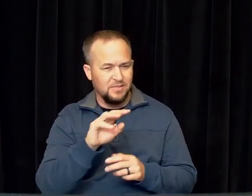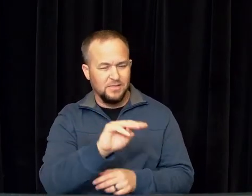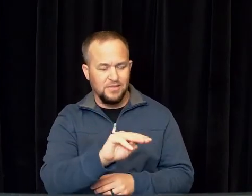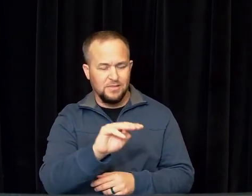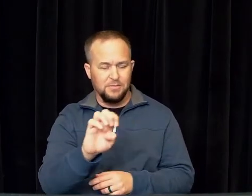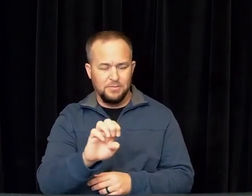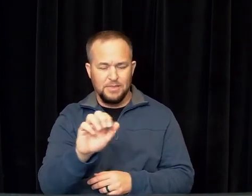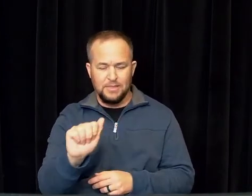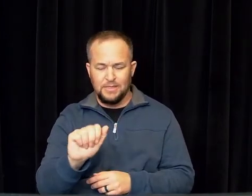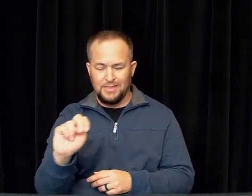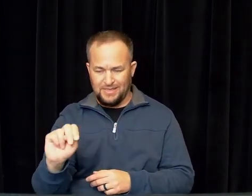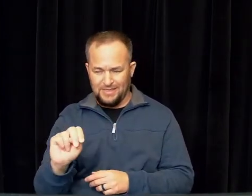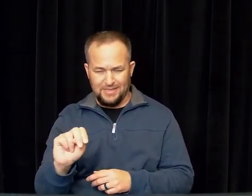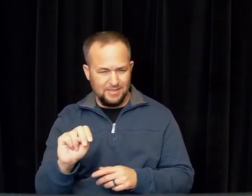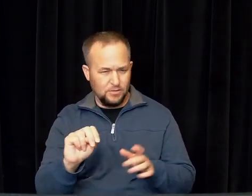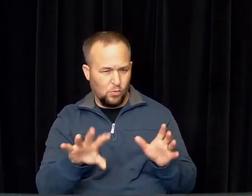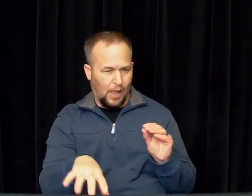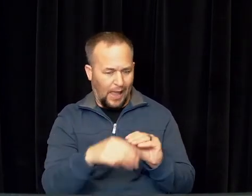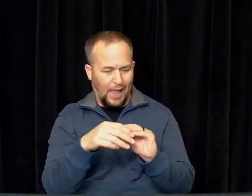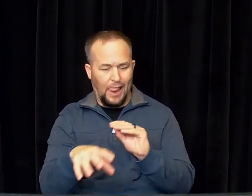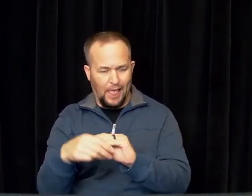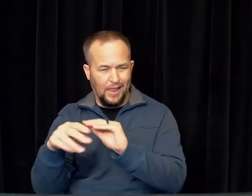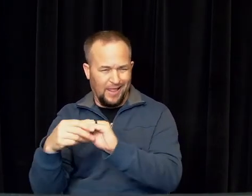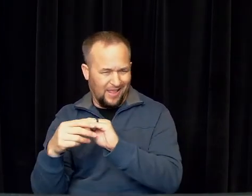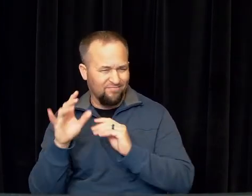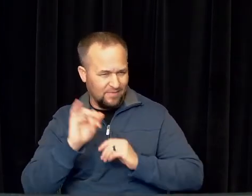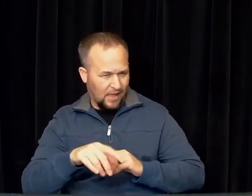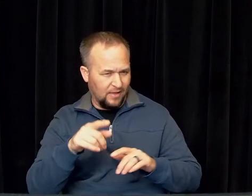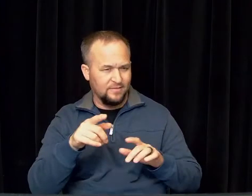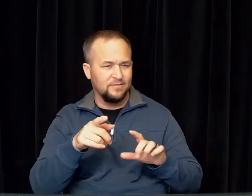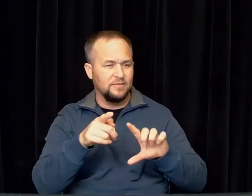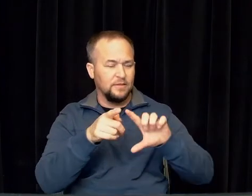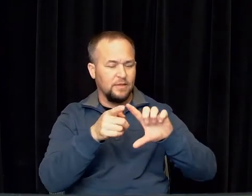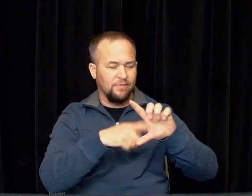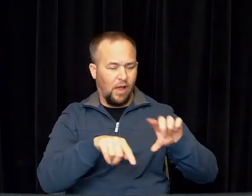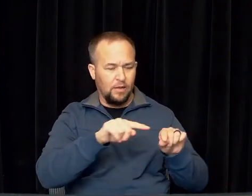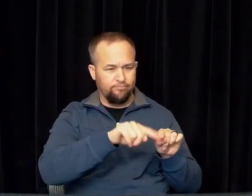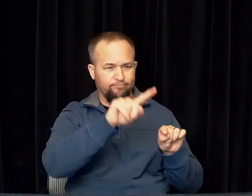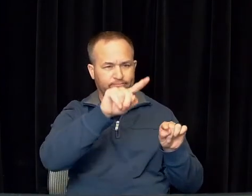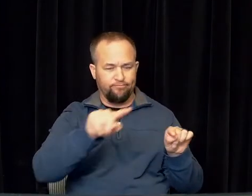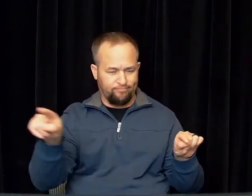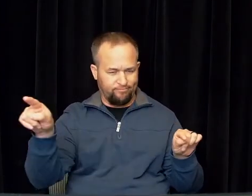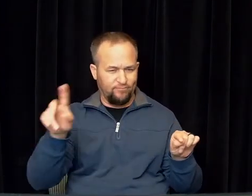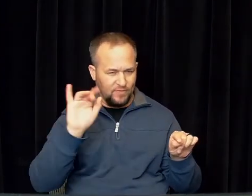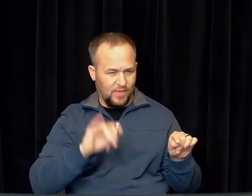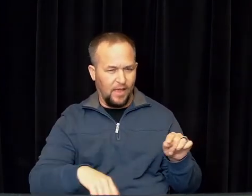all the letters of the word mean and then with that divisor or that fraction bar right here.